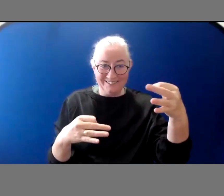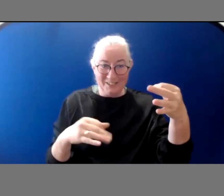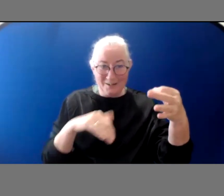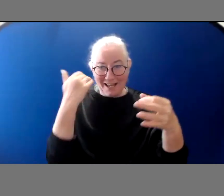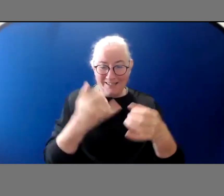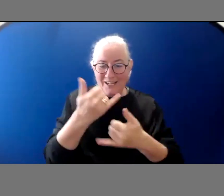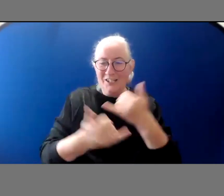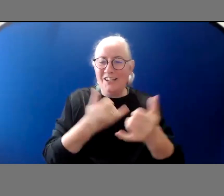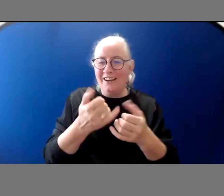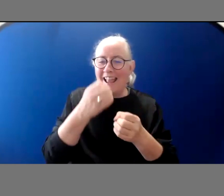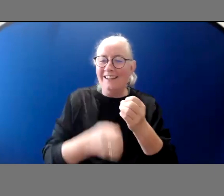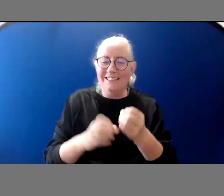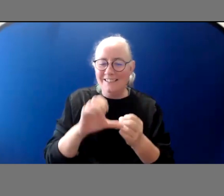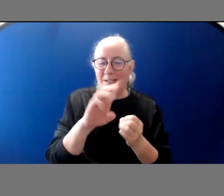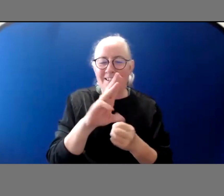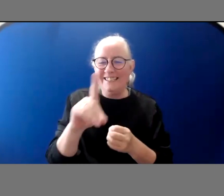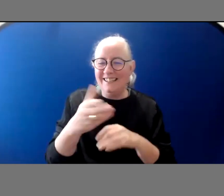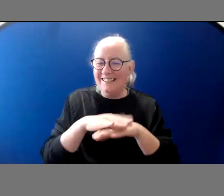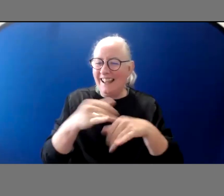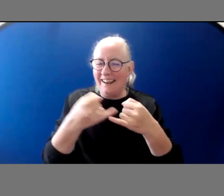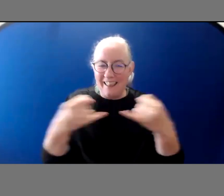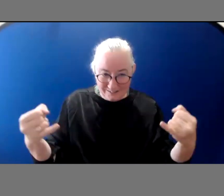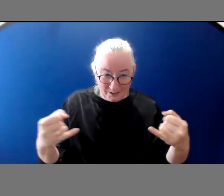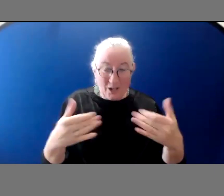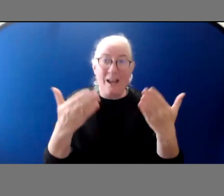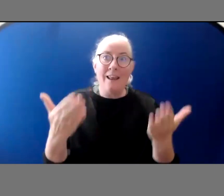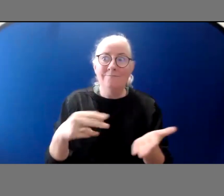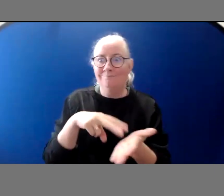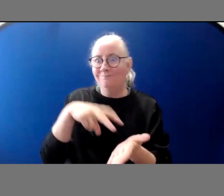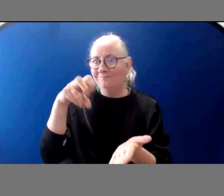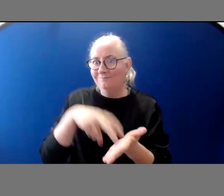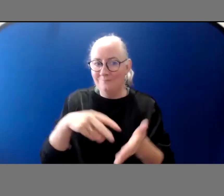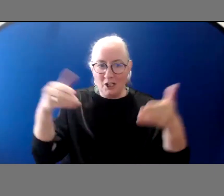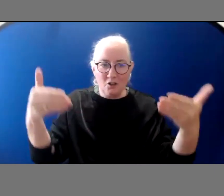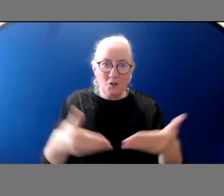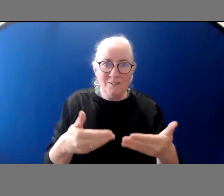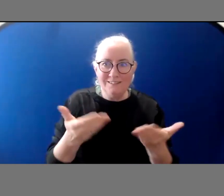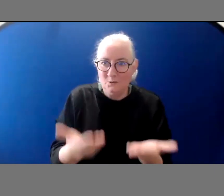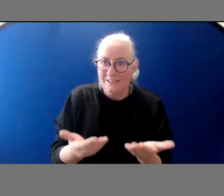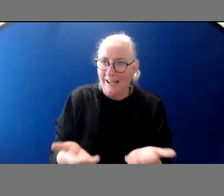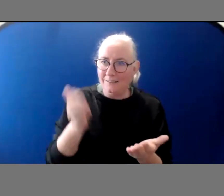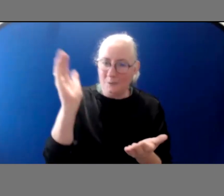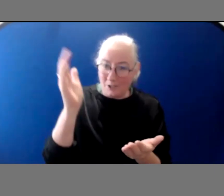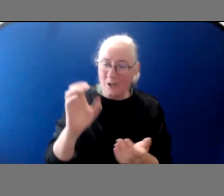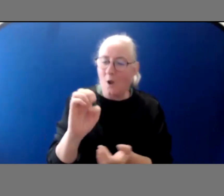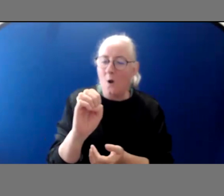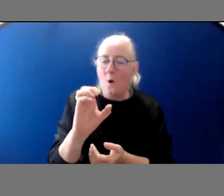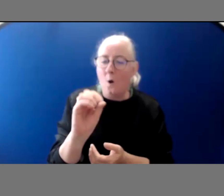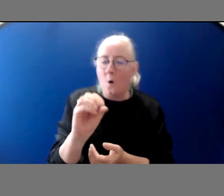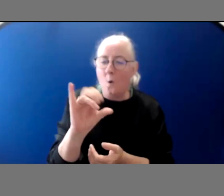CPD deadline. And now I'm trilled to introduce today's speaker Eoin O'Herlihy is a chartered